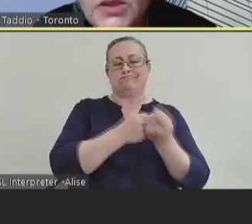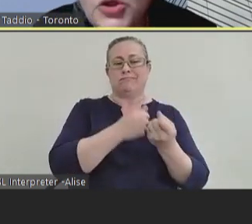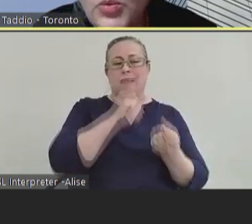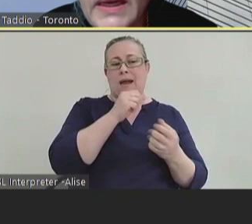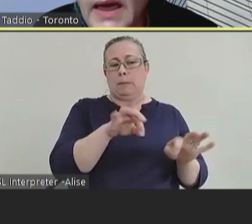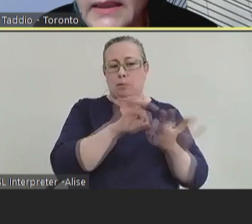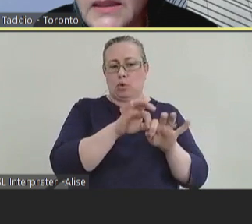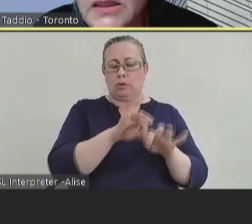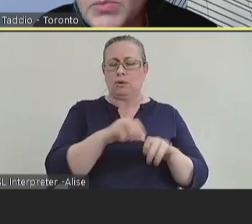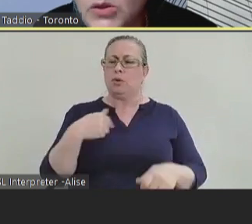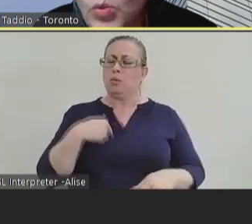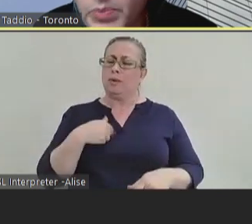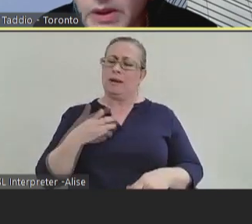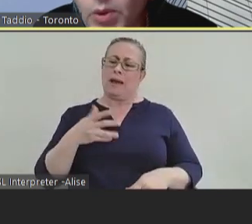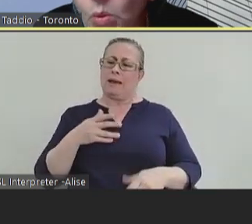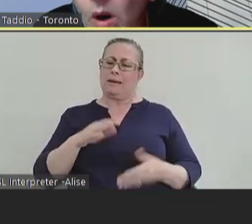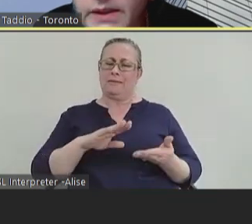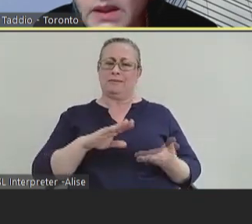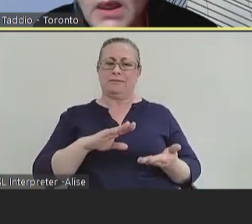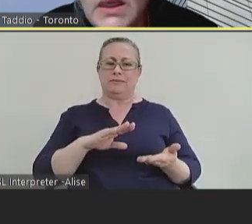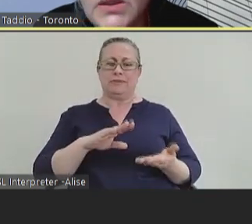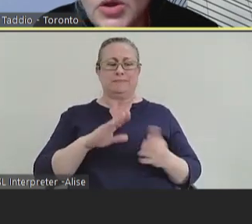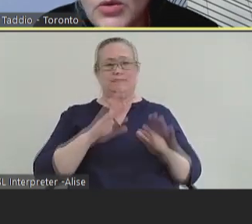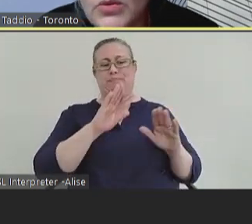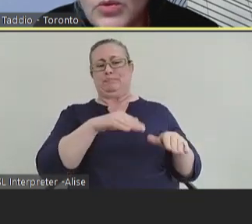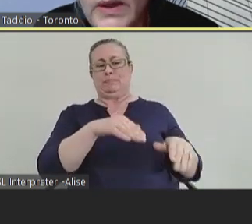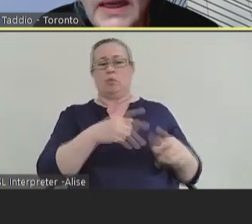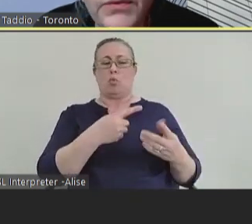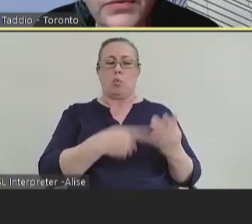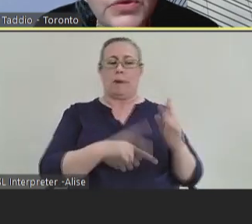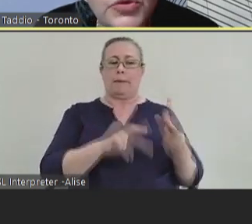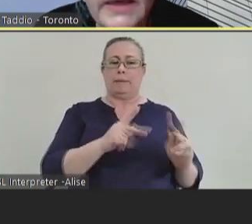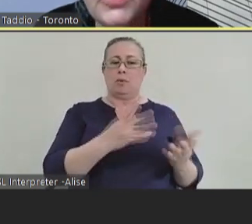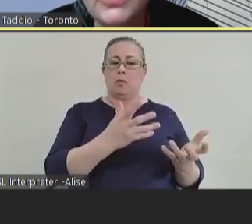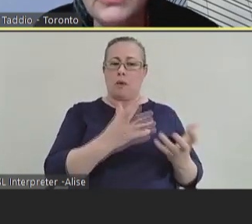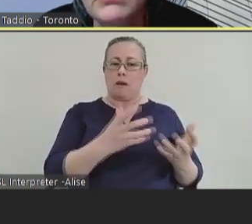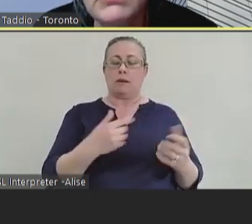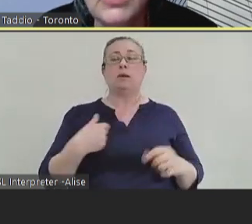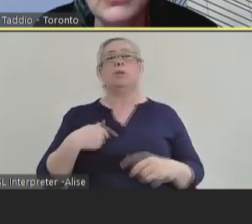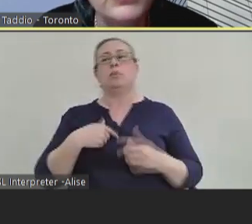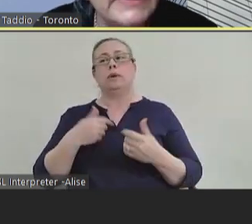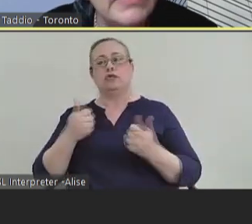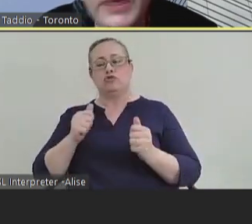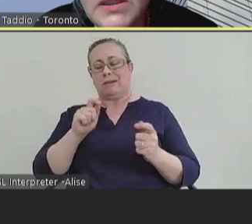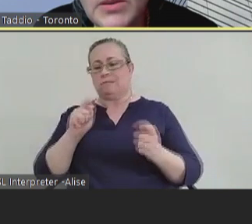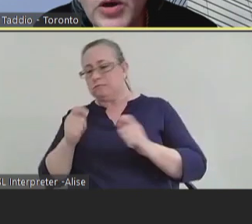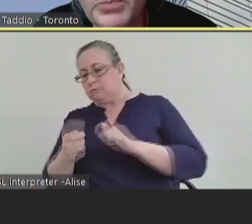So, we kind of dismiss what people want. And so, we have tried to, you know, really impress upon